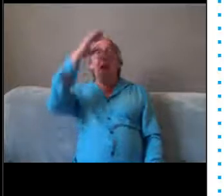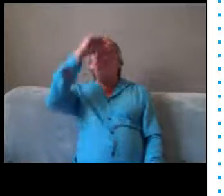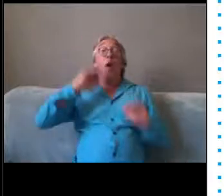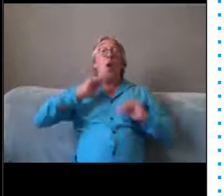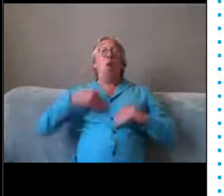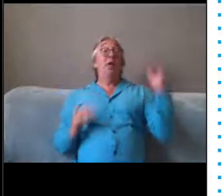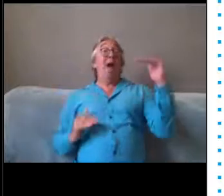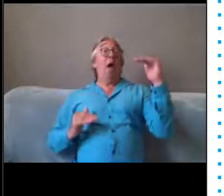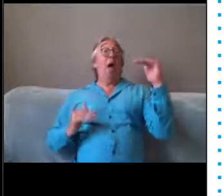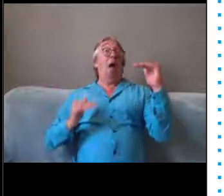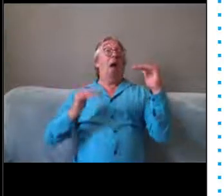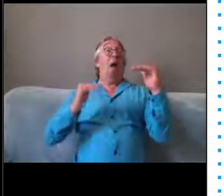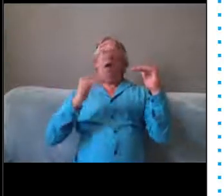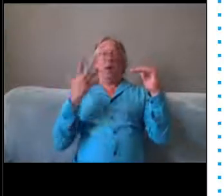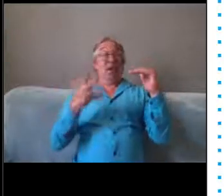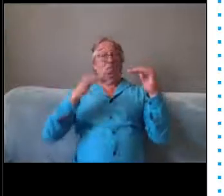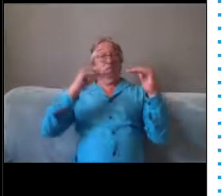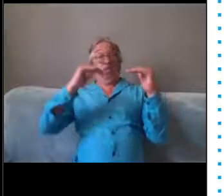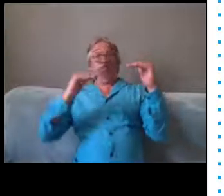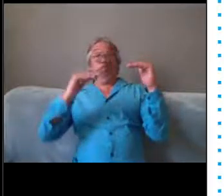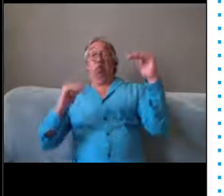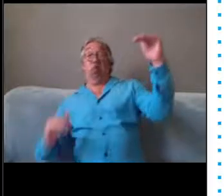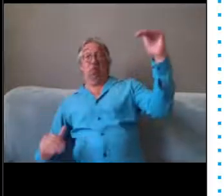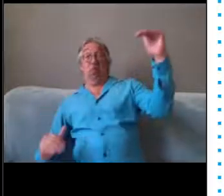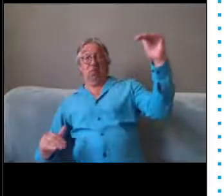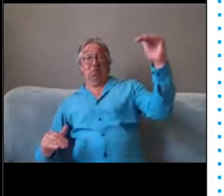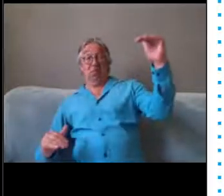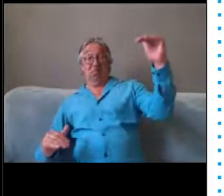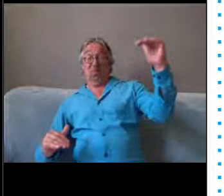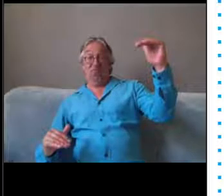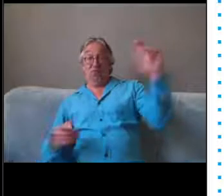Making the new programme more inclusive and more diverse.